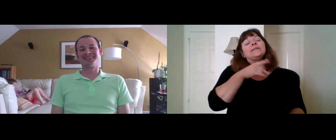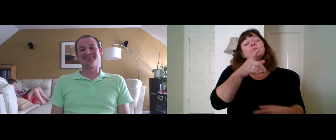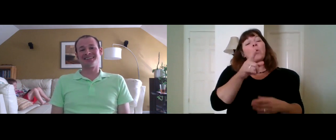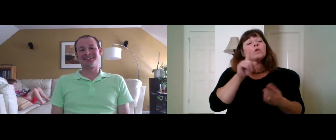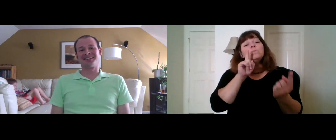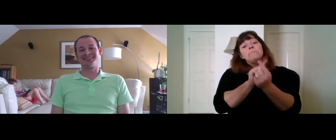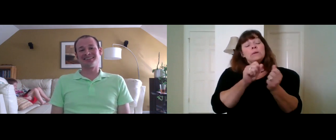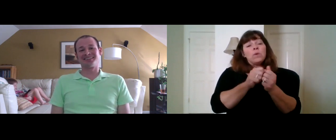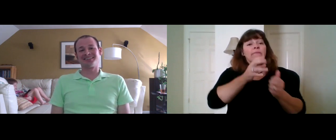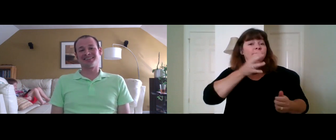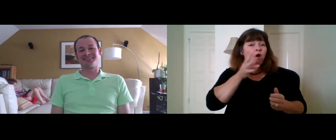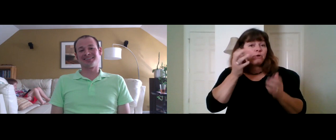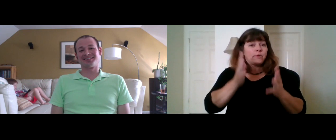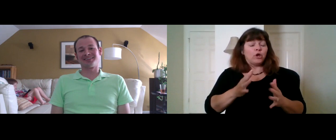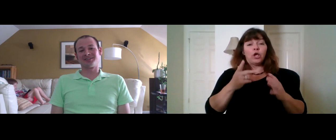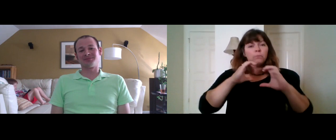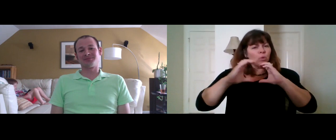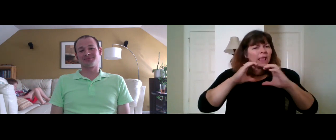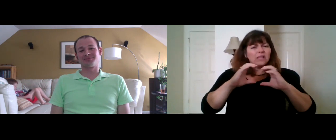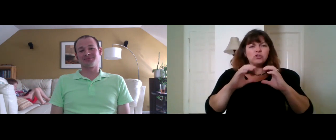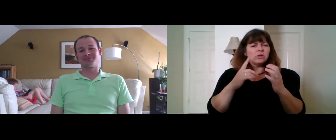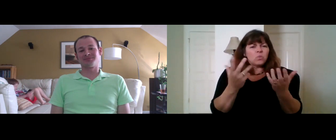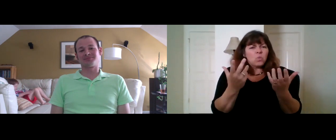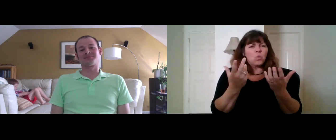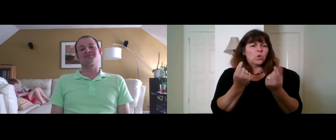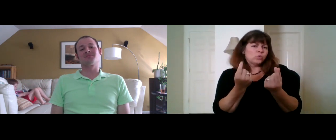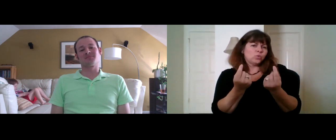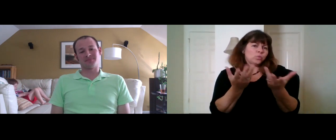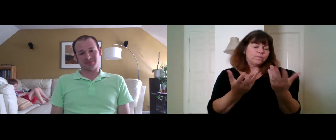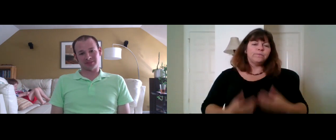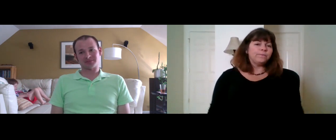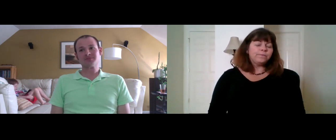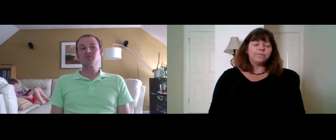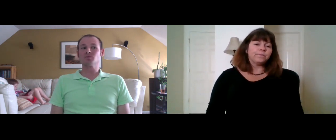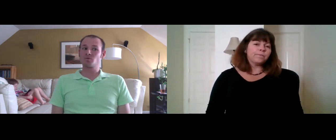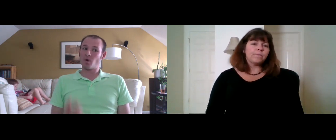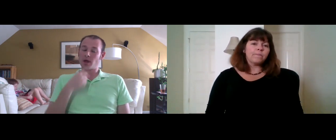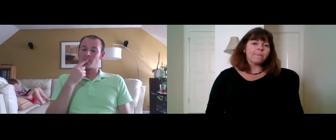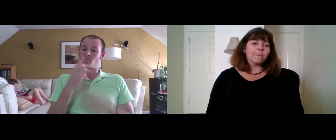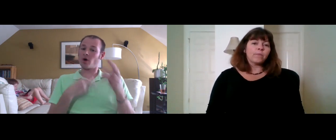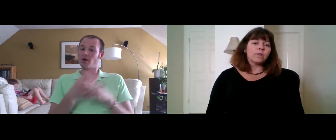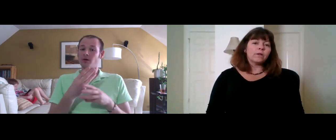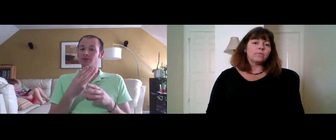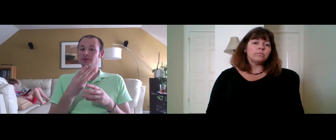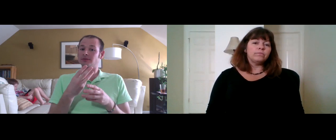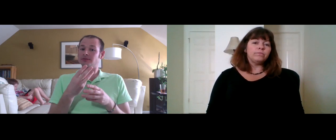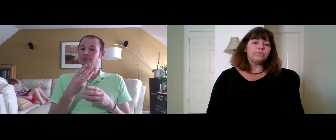I'm curious when you meet with the farmers how do you communicate with them?